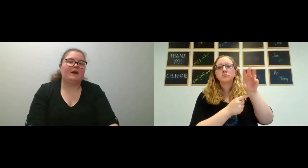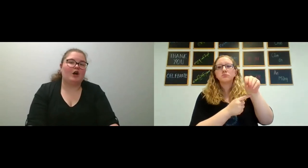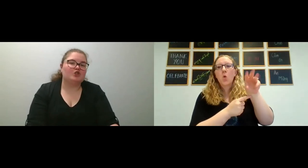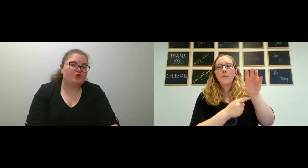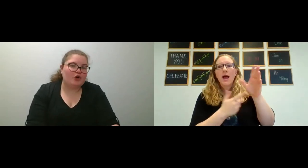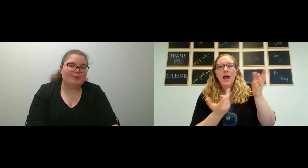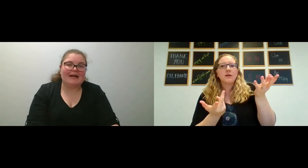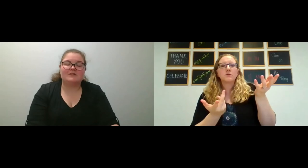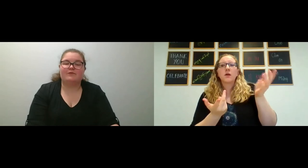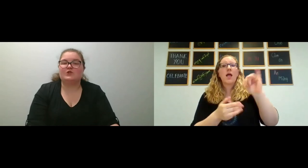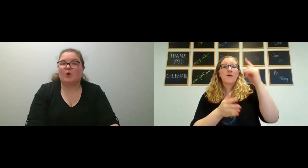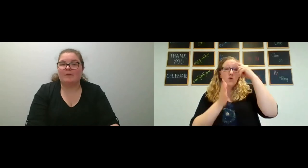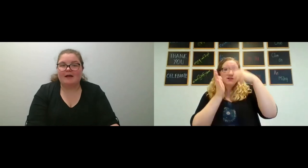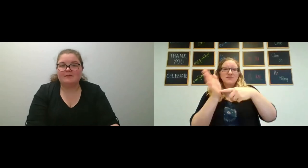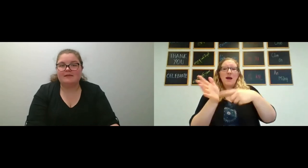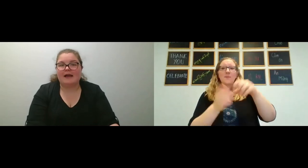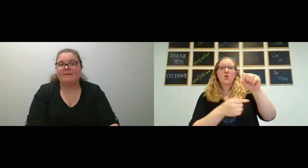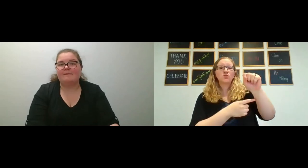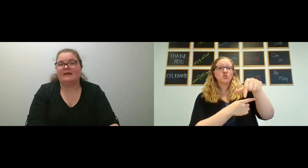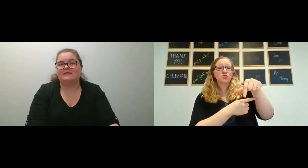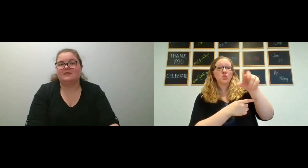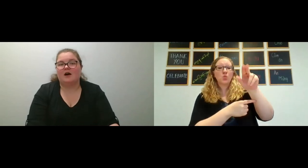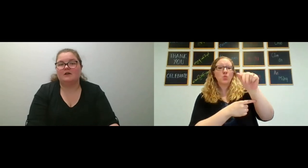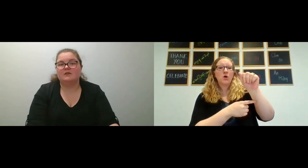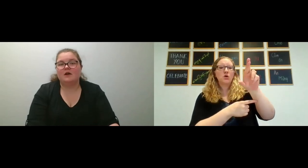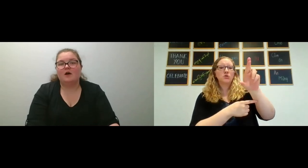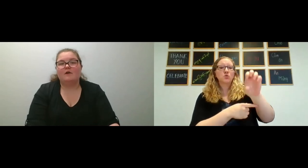There are strobe lights for doorbells that can be installed.